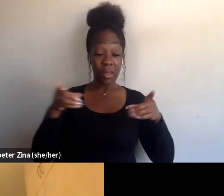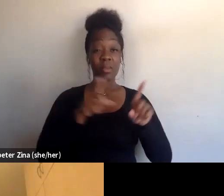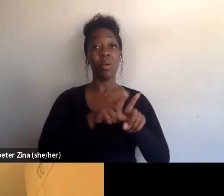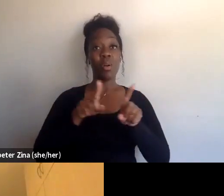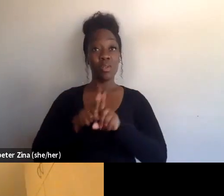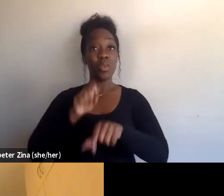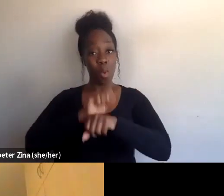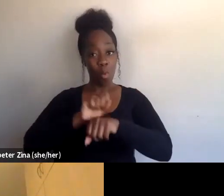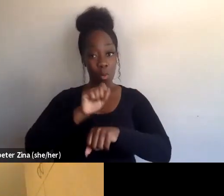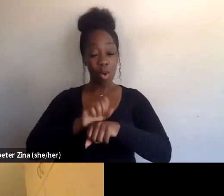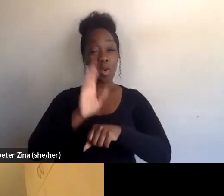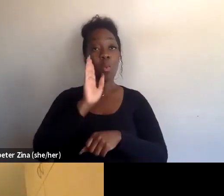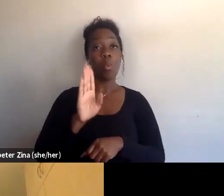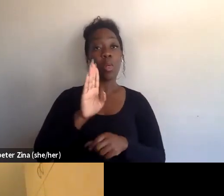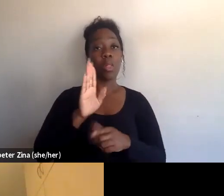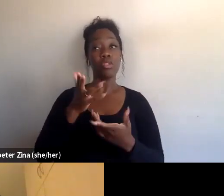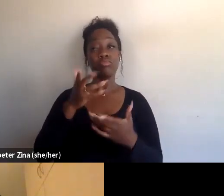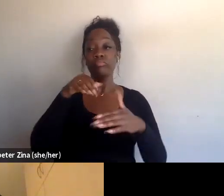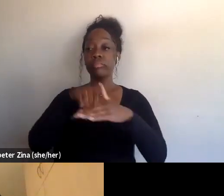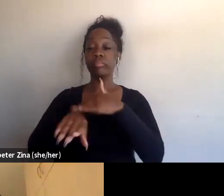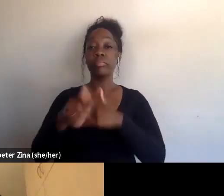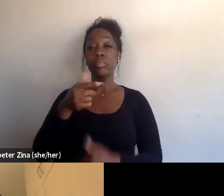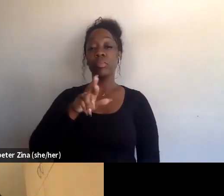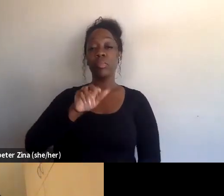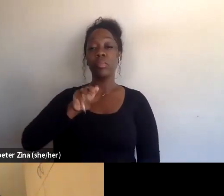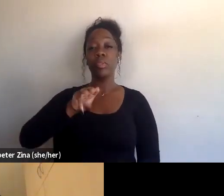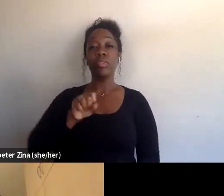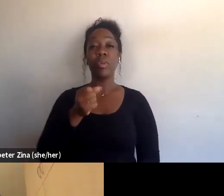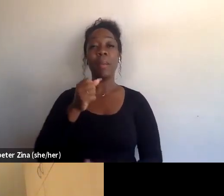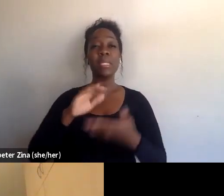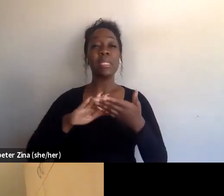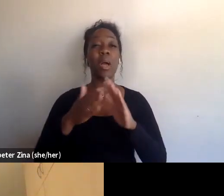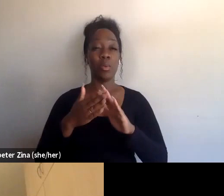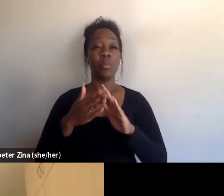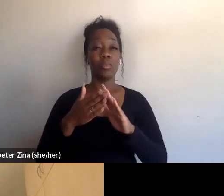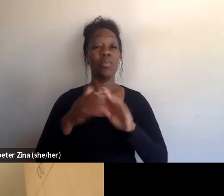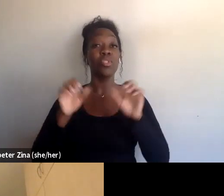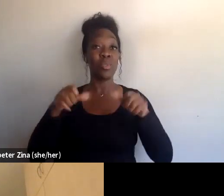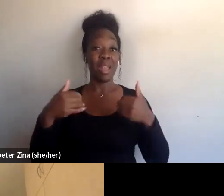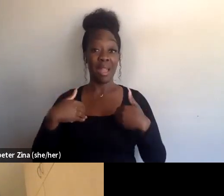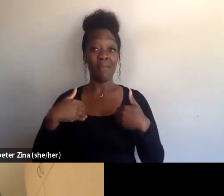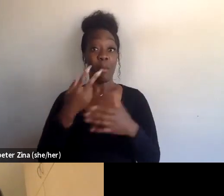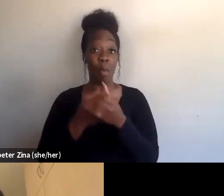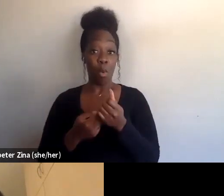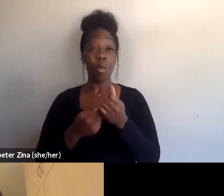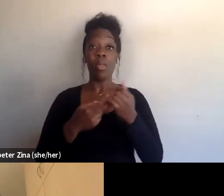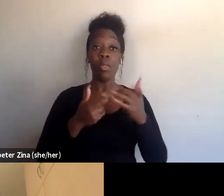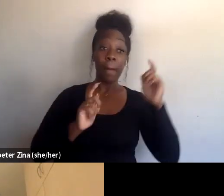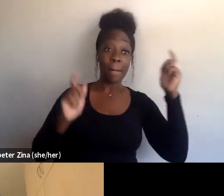to Graham's Town. And while we're in Graham's Town we'll get the opportunity to be in the main festival and also school festival as performers.